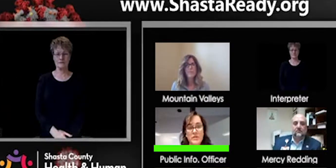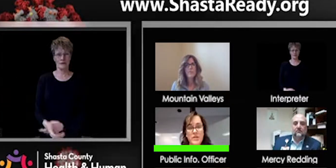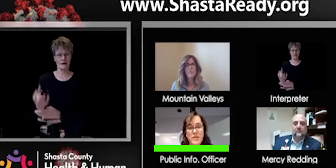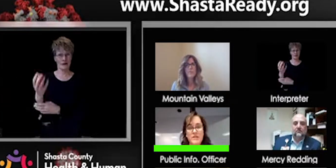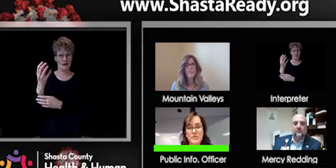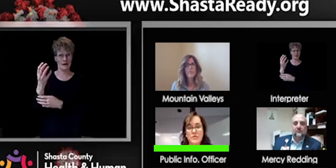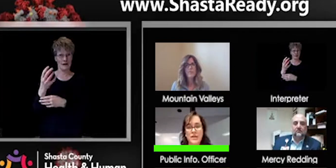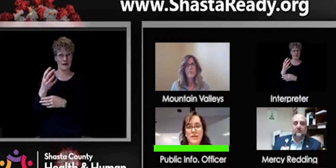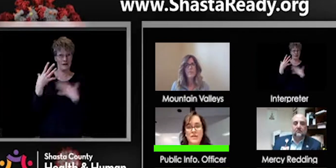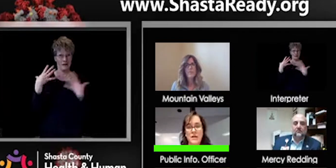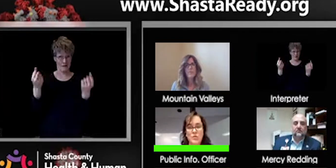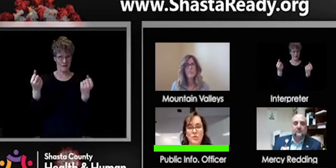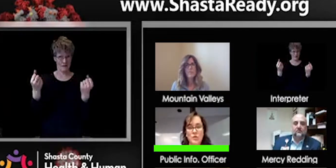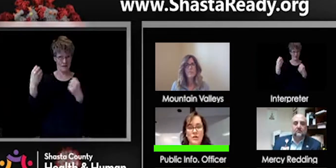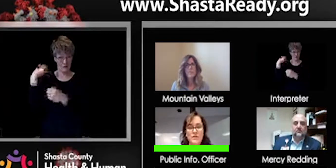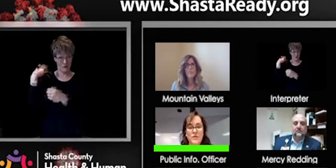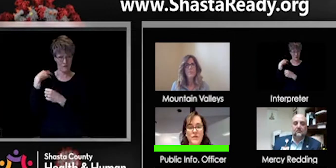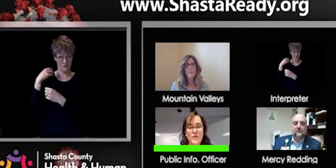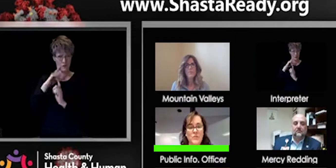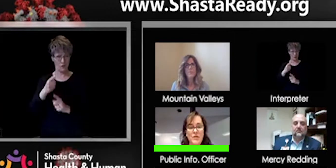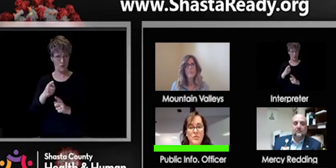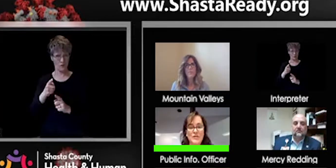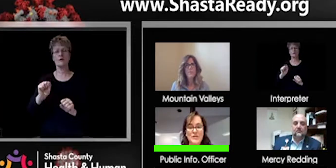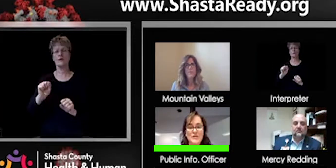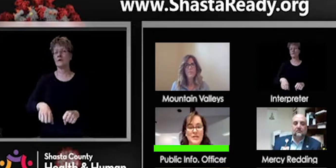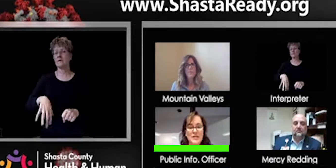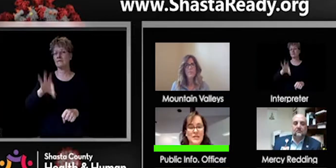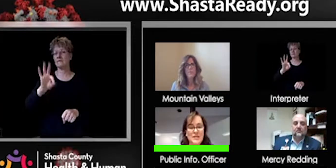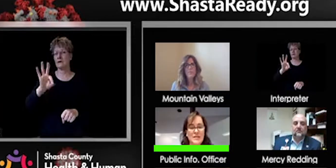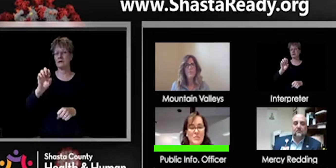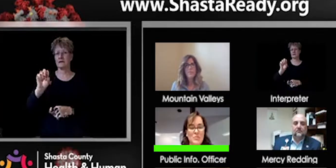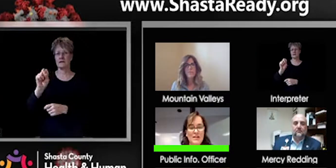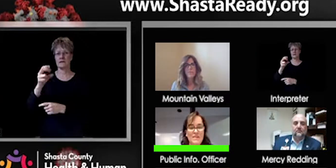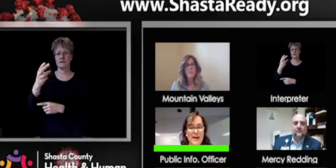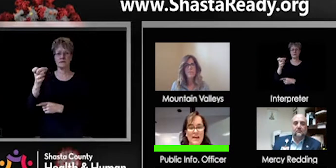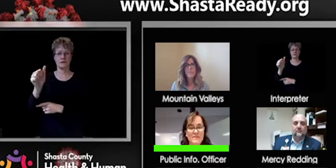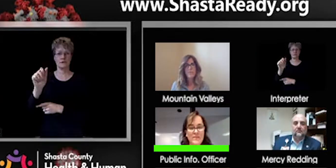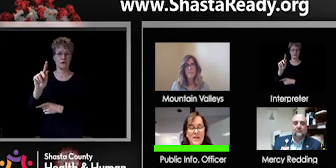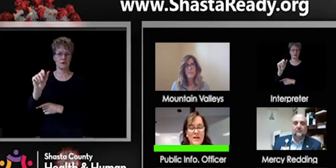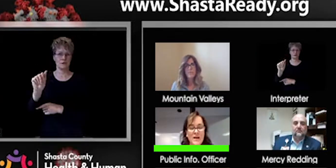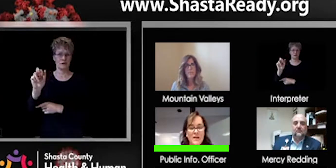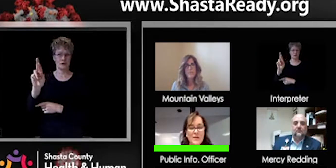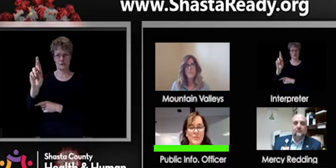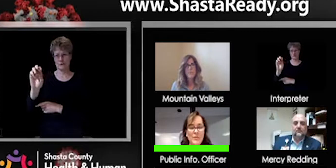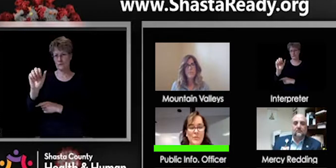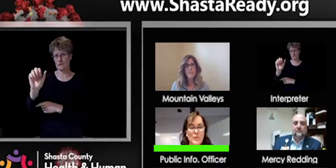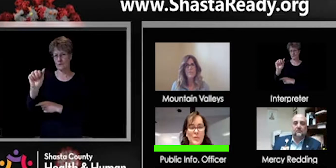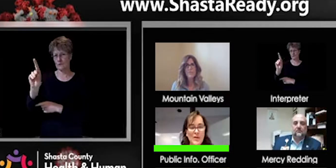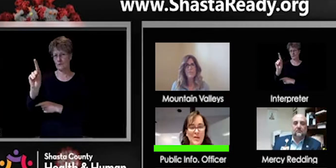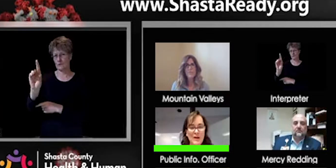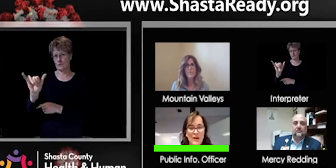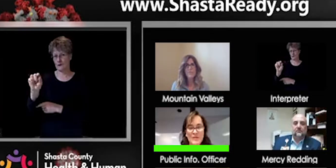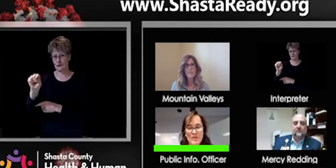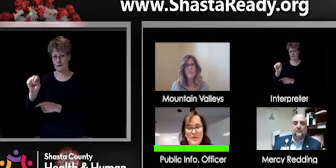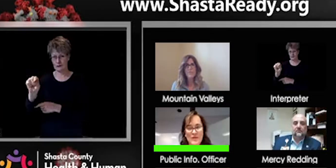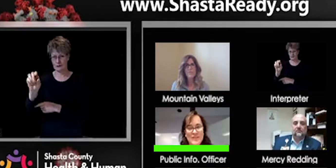also at ShastaReady.org if anybody wants to take a peek at that. Okay, back to our hospital